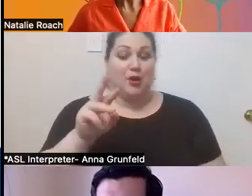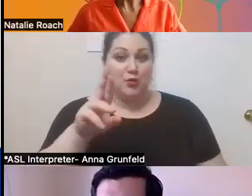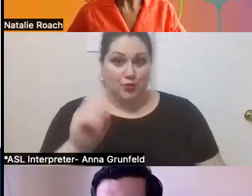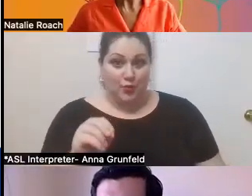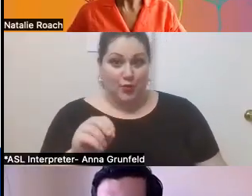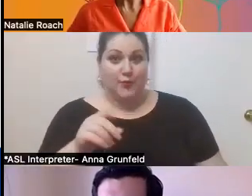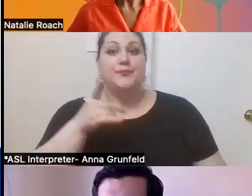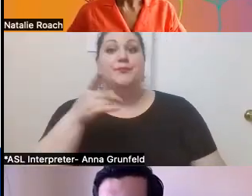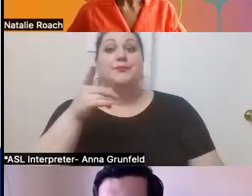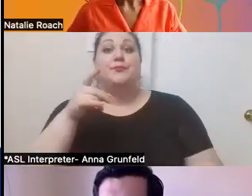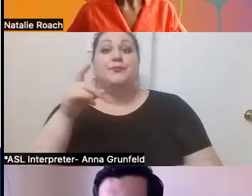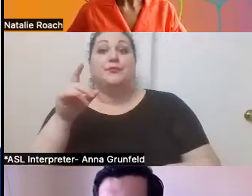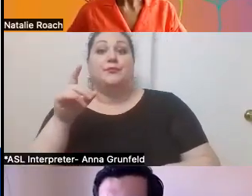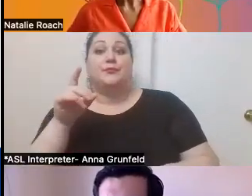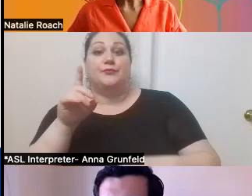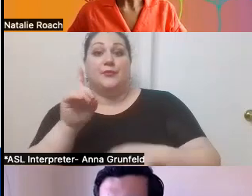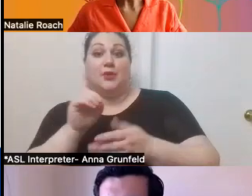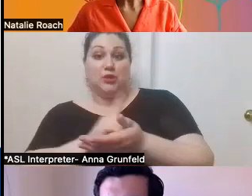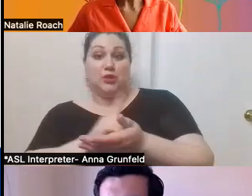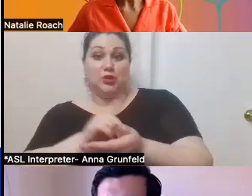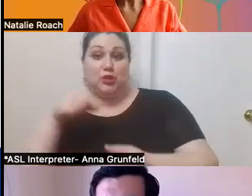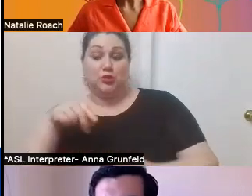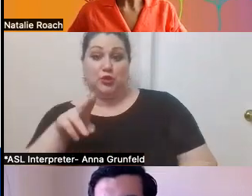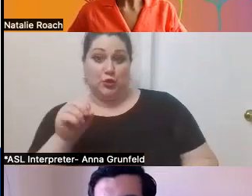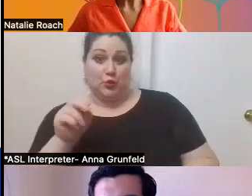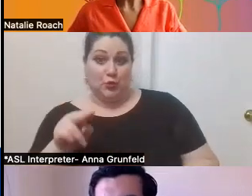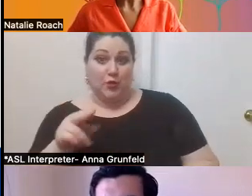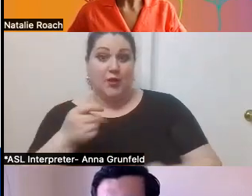Ottawa Hospital and lecturer at the University of Ottawa.